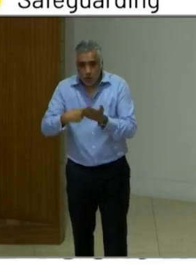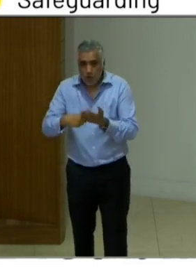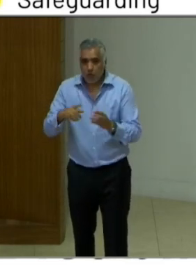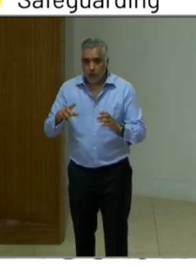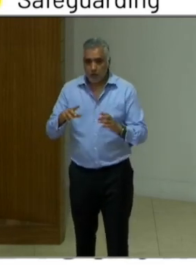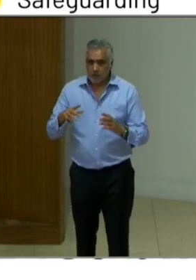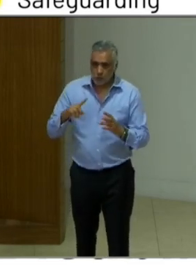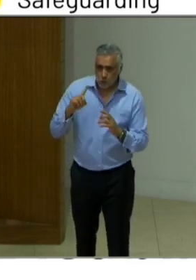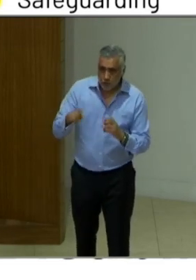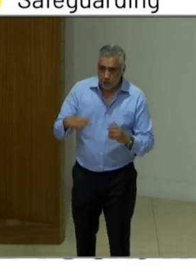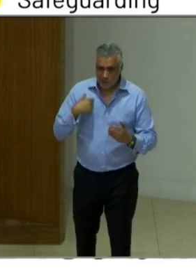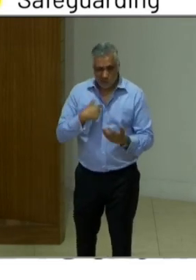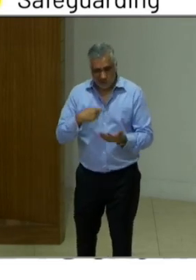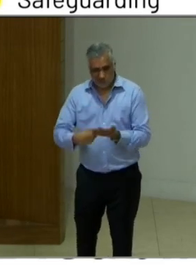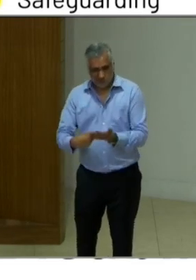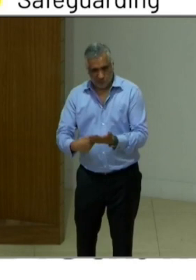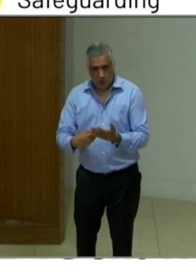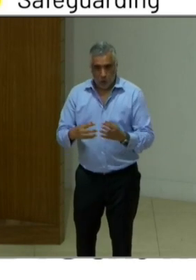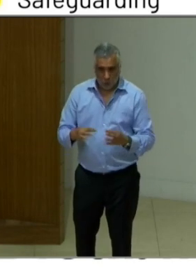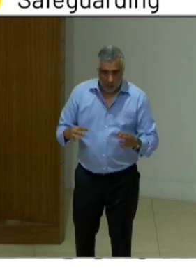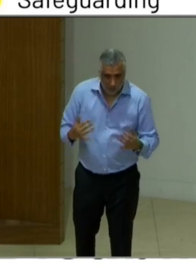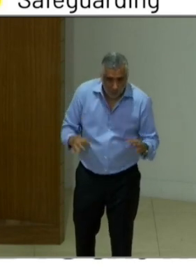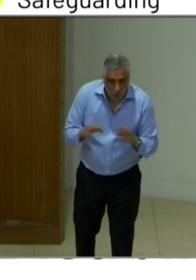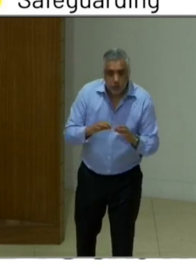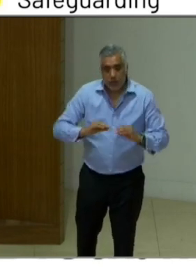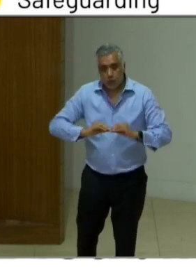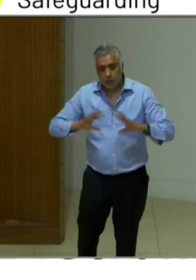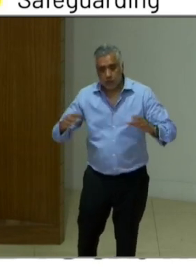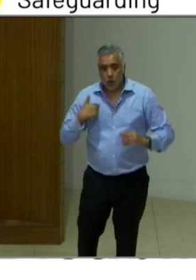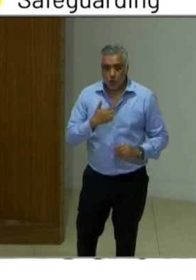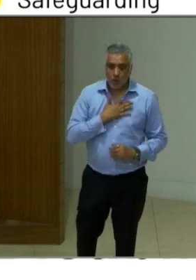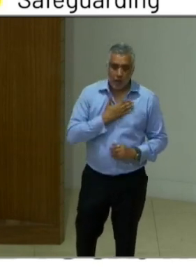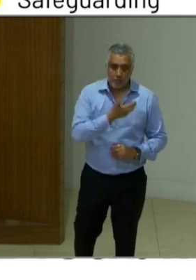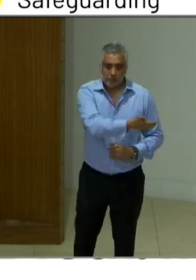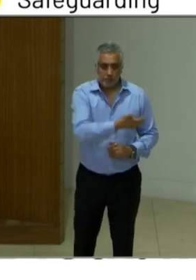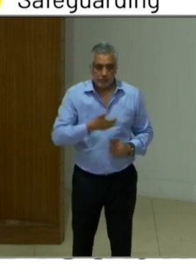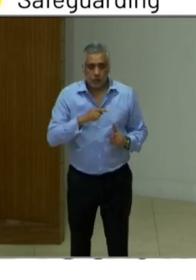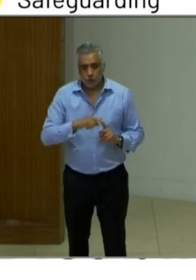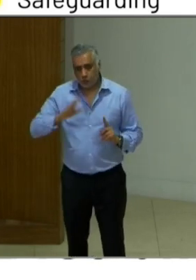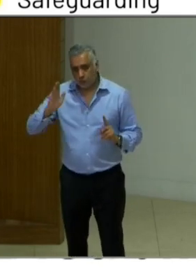and transparency. So, I am happy to welcome Cardinal Parolin and invite him to now address us with an